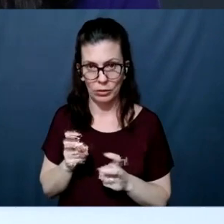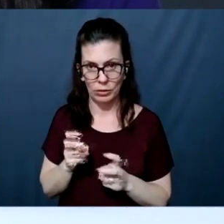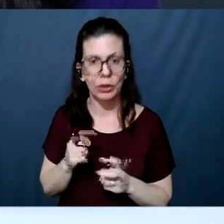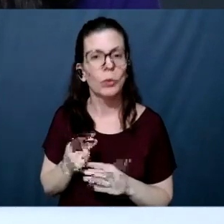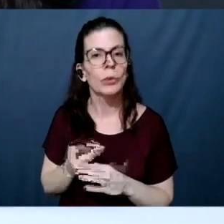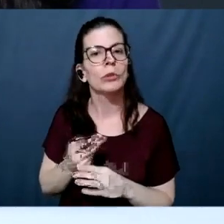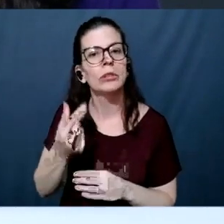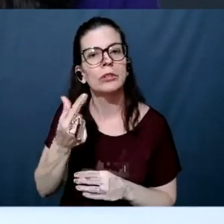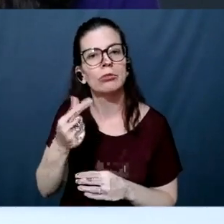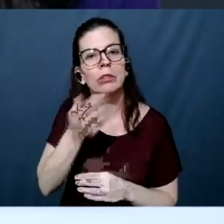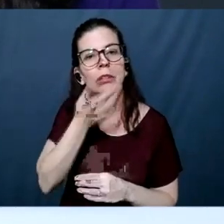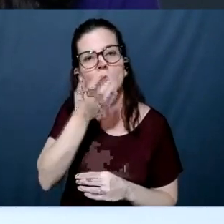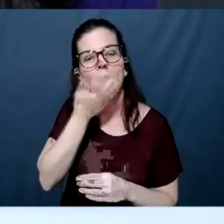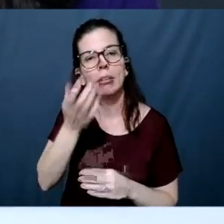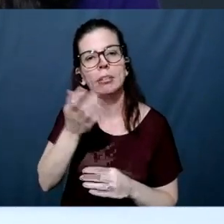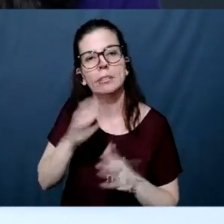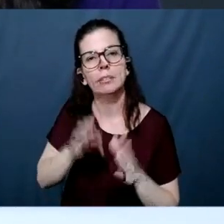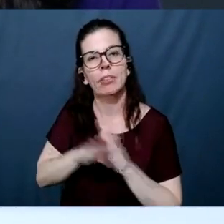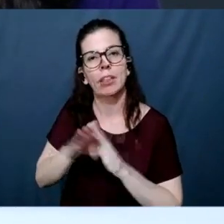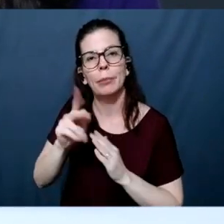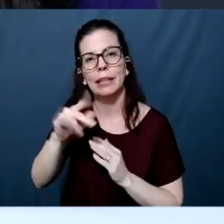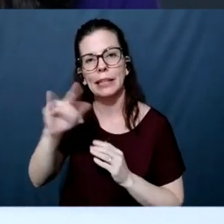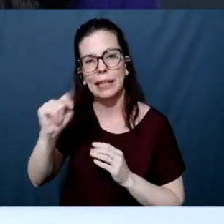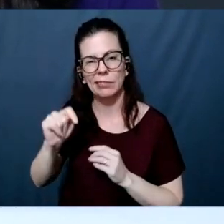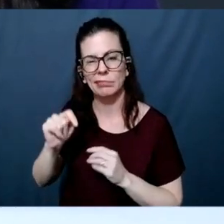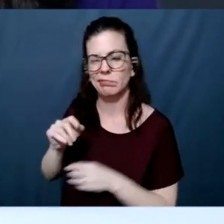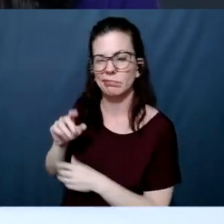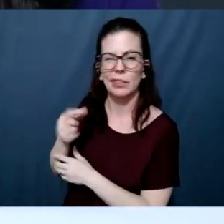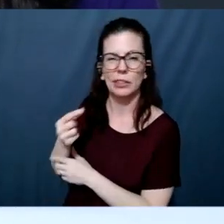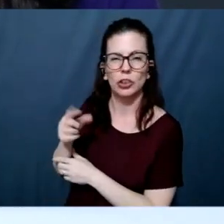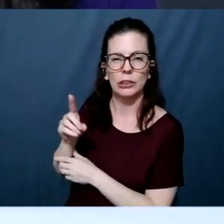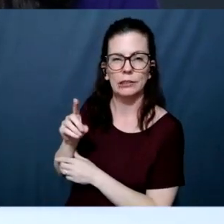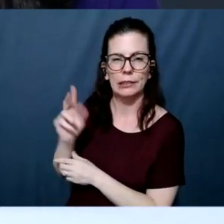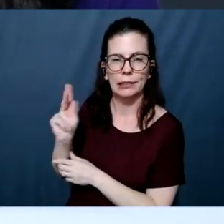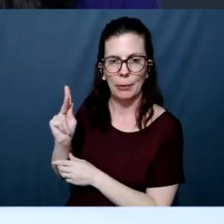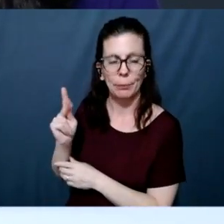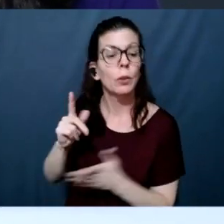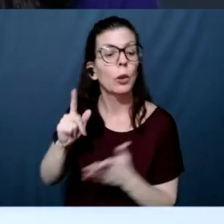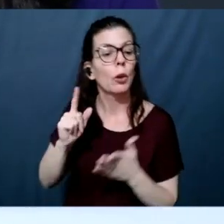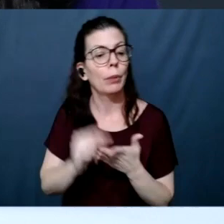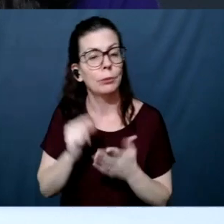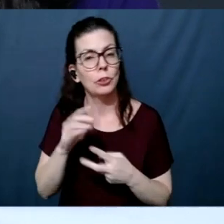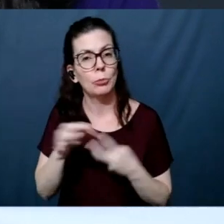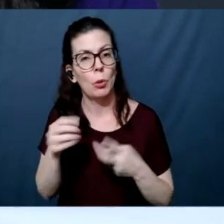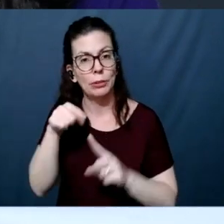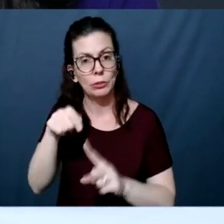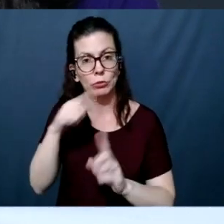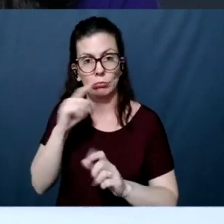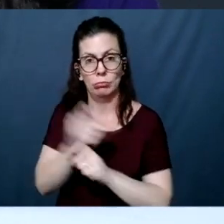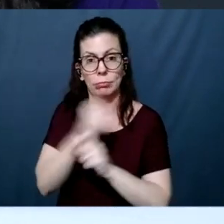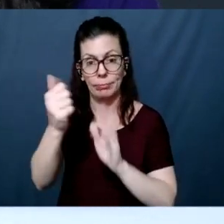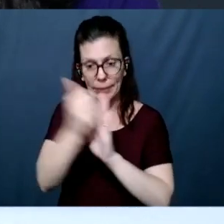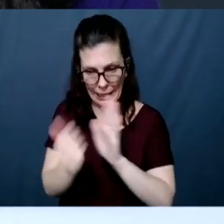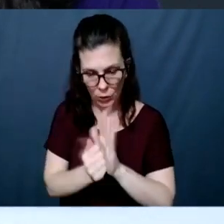the GDK and we publish a component into an actual account, deploy to a physical device that's got a Bluetooth